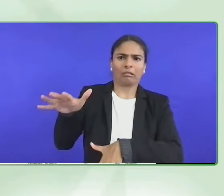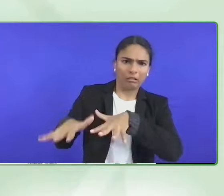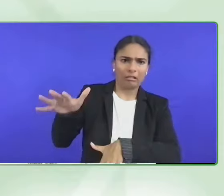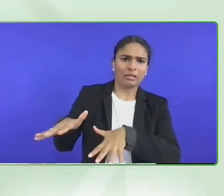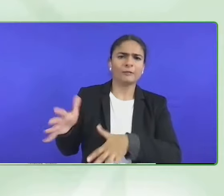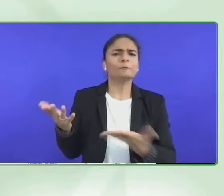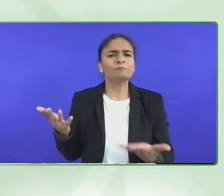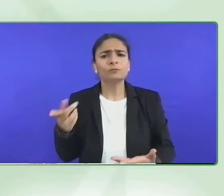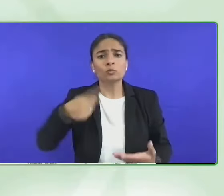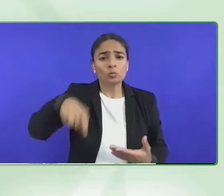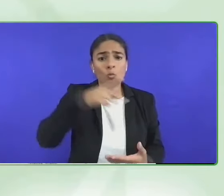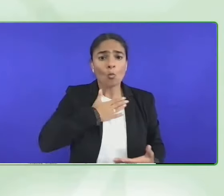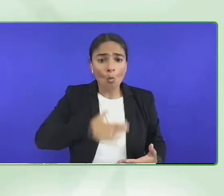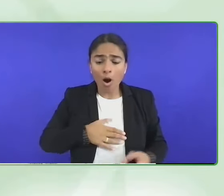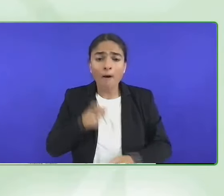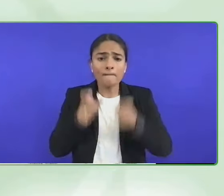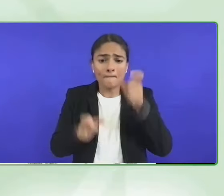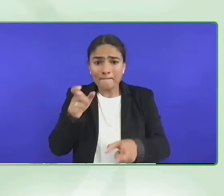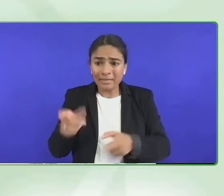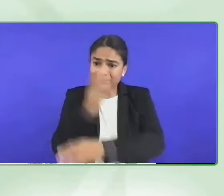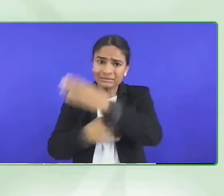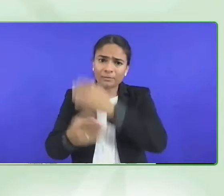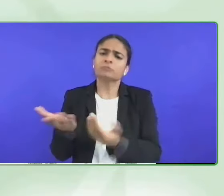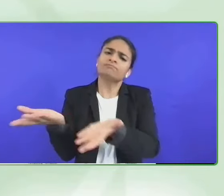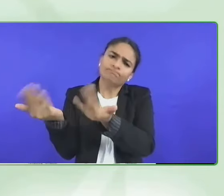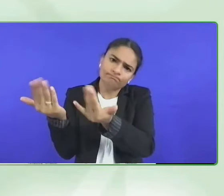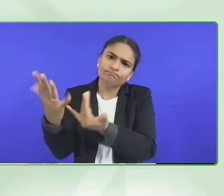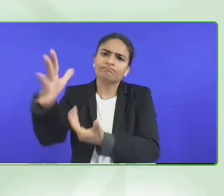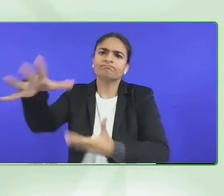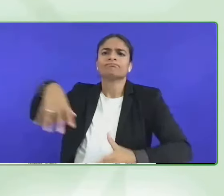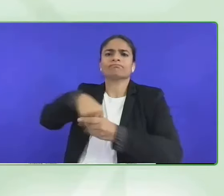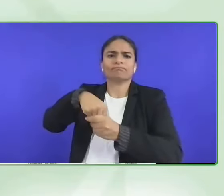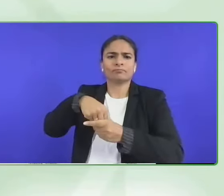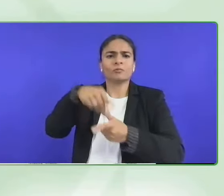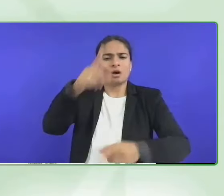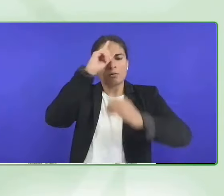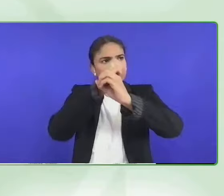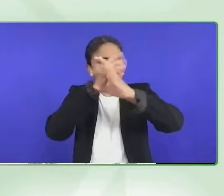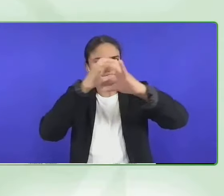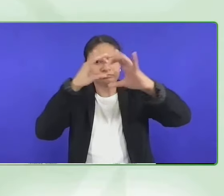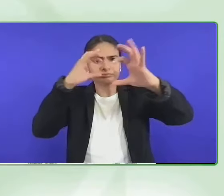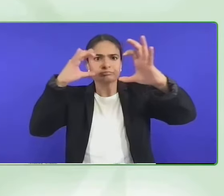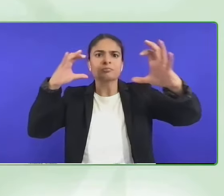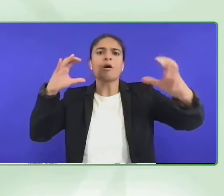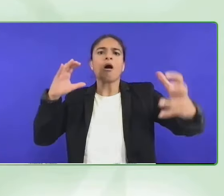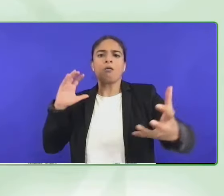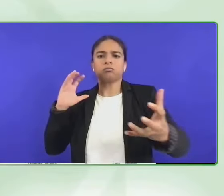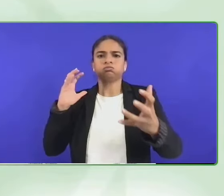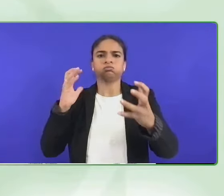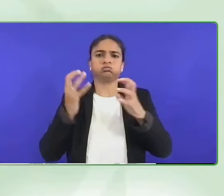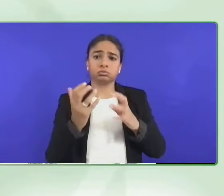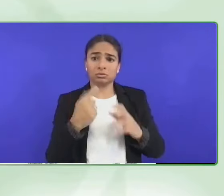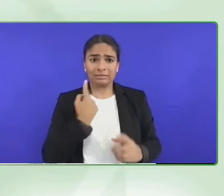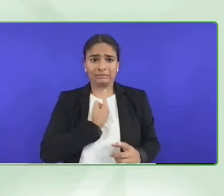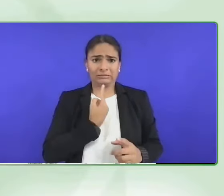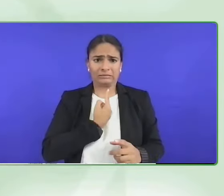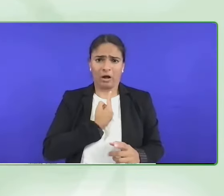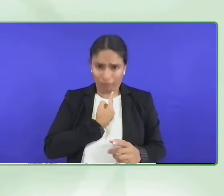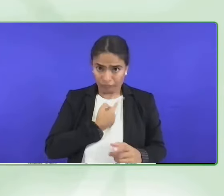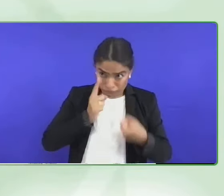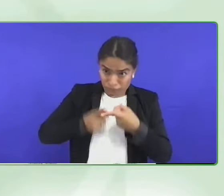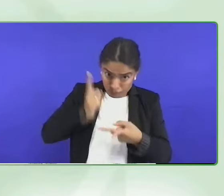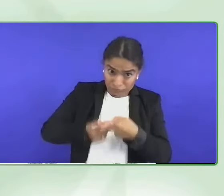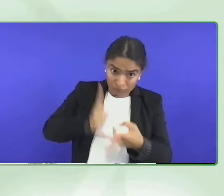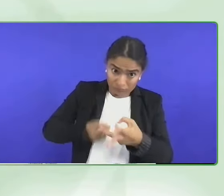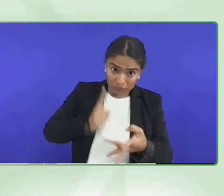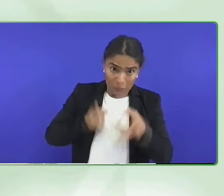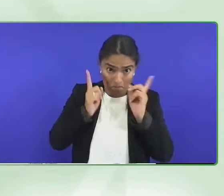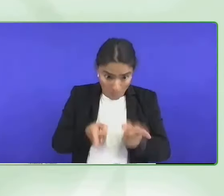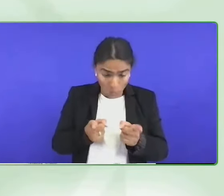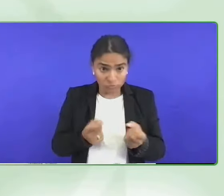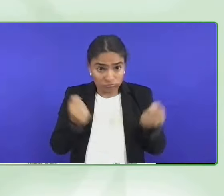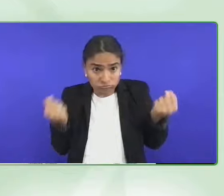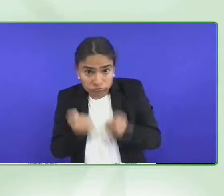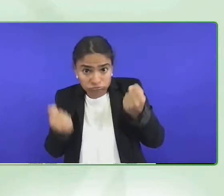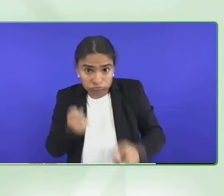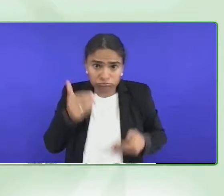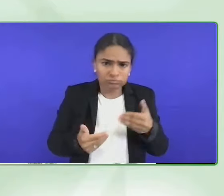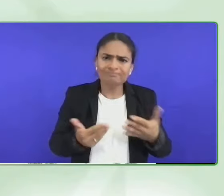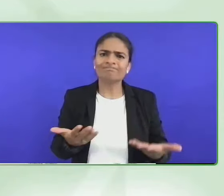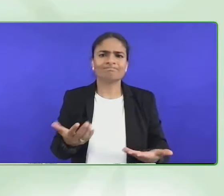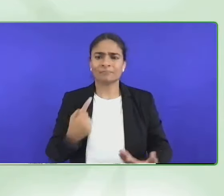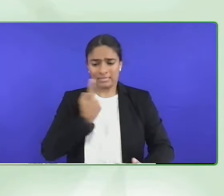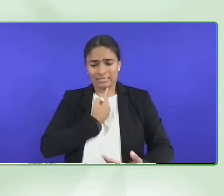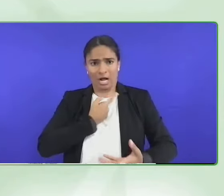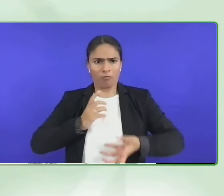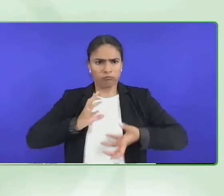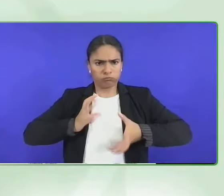That is where the barriers breakdown.